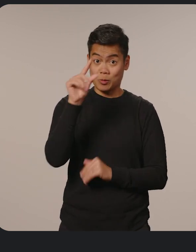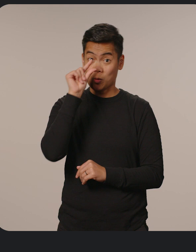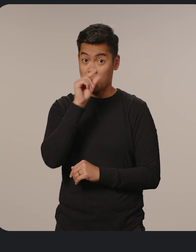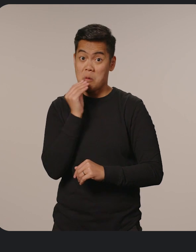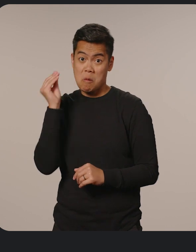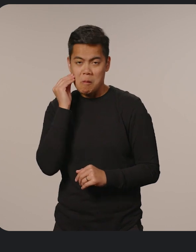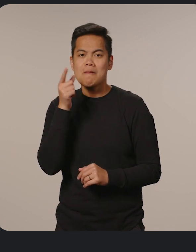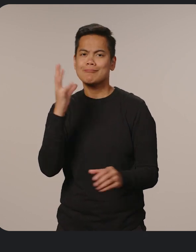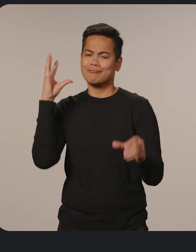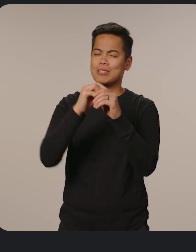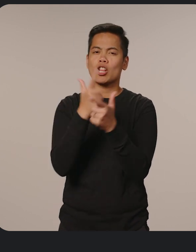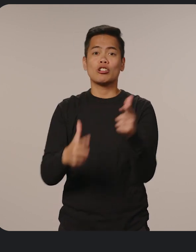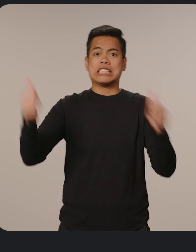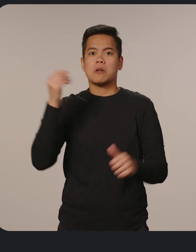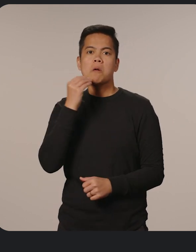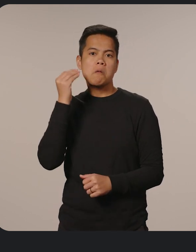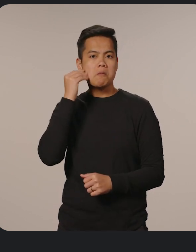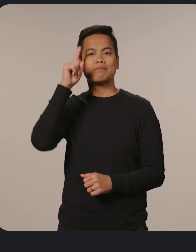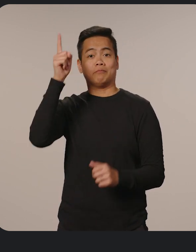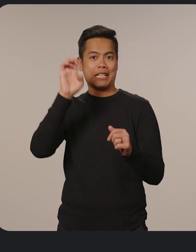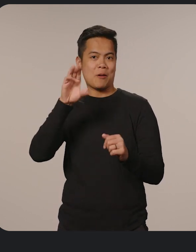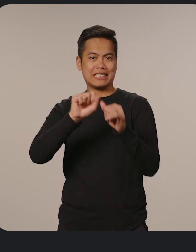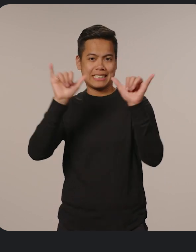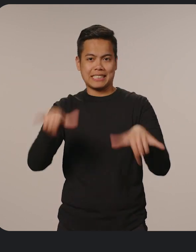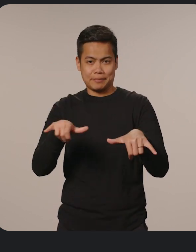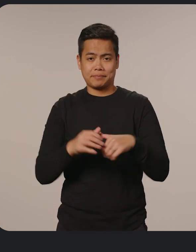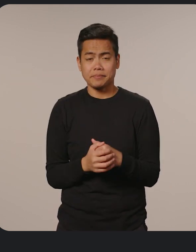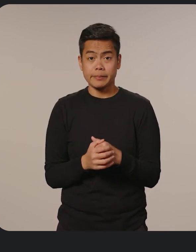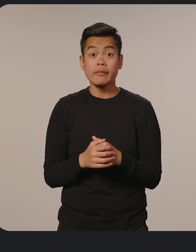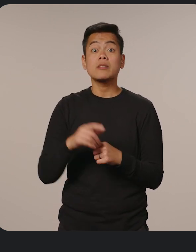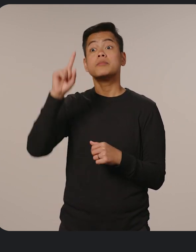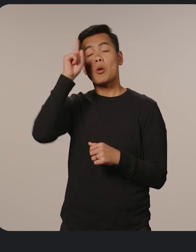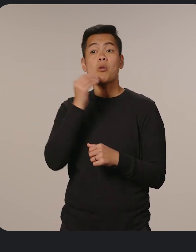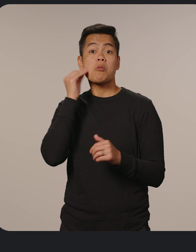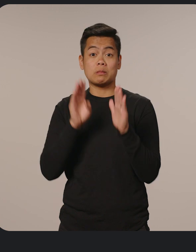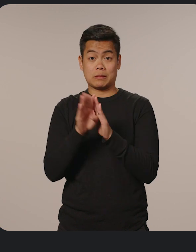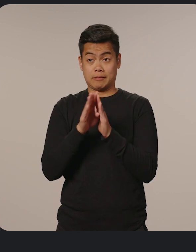you are part of one of the largest smart home ecosystems. Smart home developers from all over the world